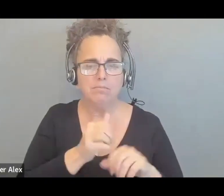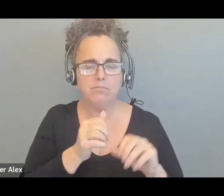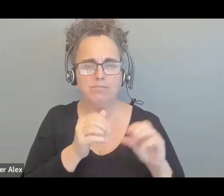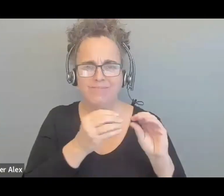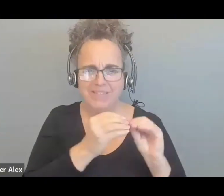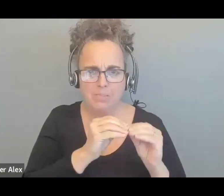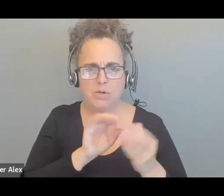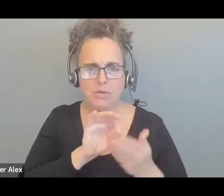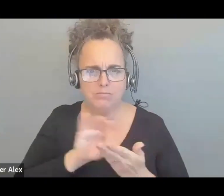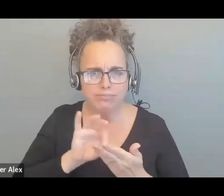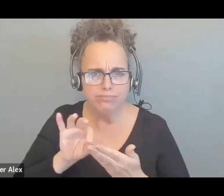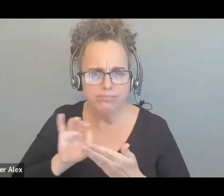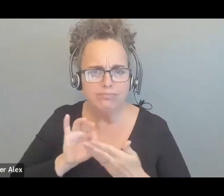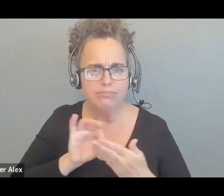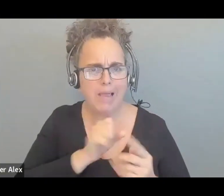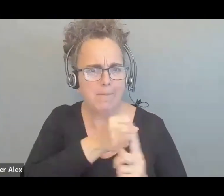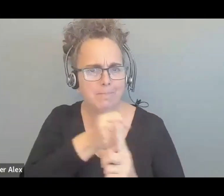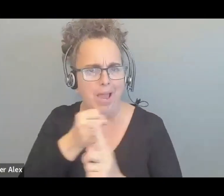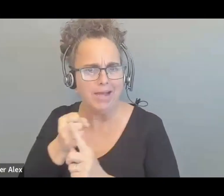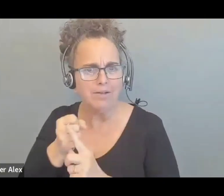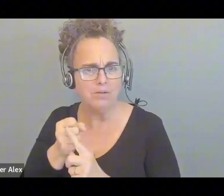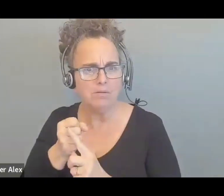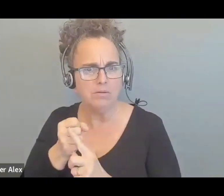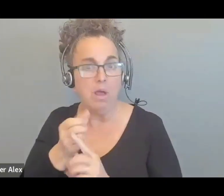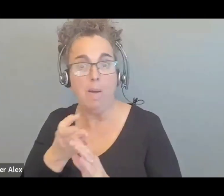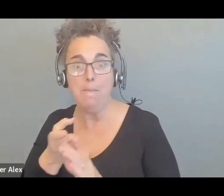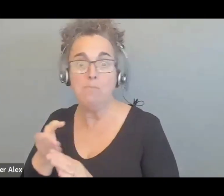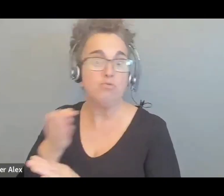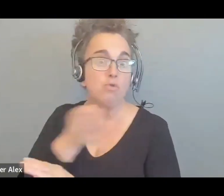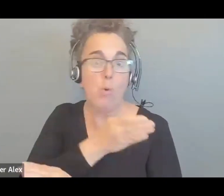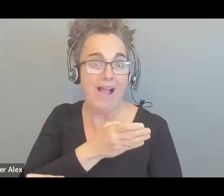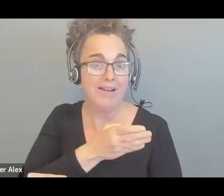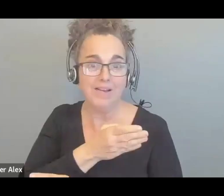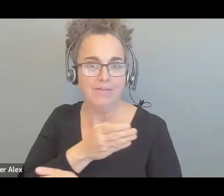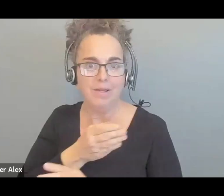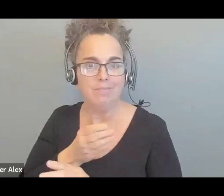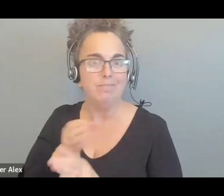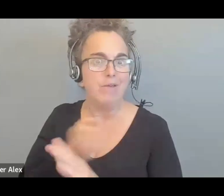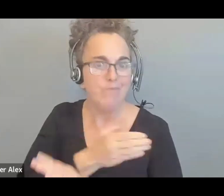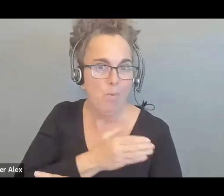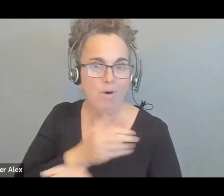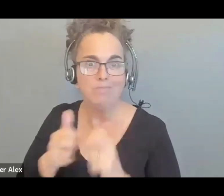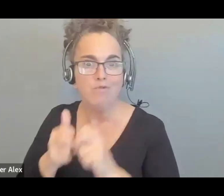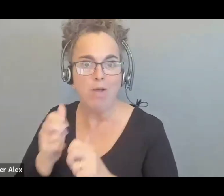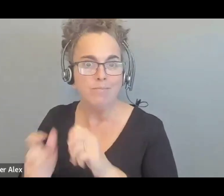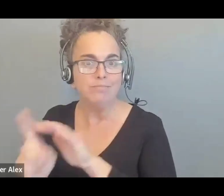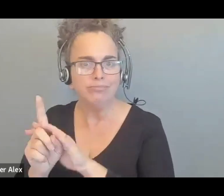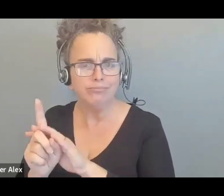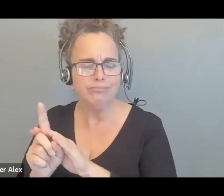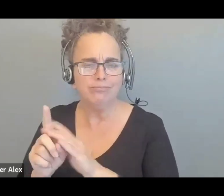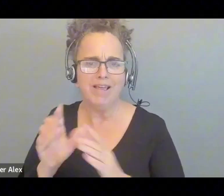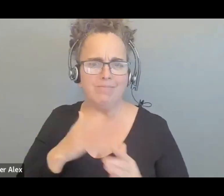and quantifying the impact we're having proactively, right? How do we know that if, if the work I'm doing proactively